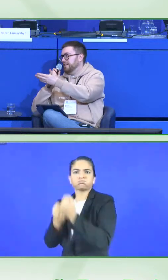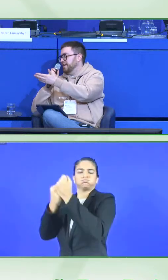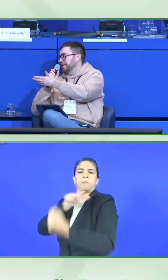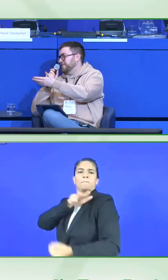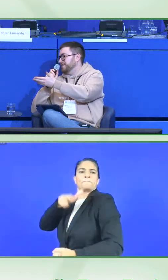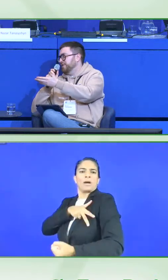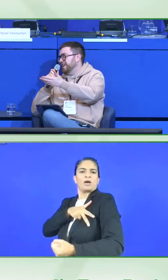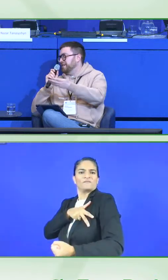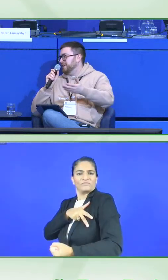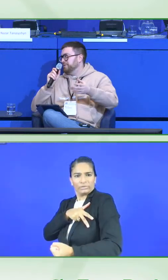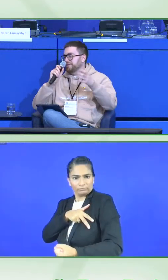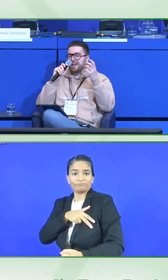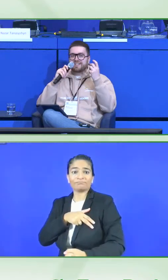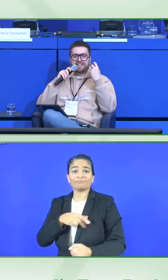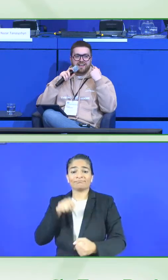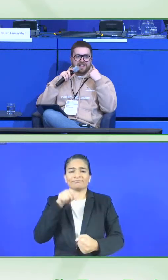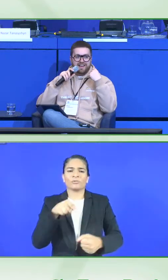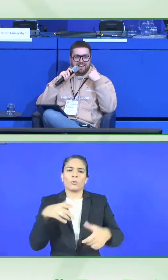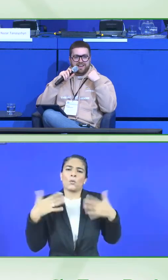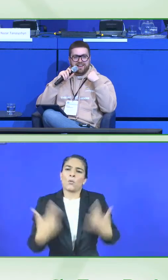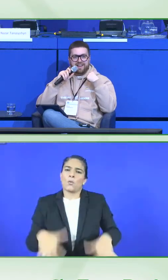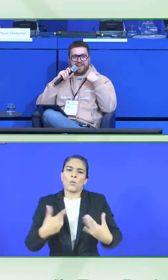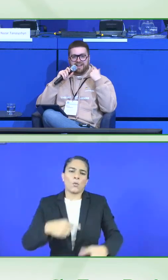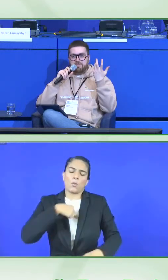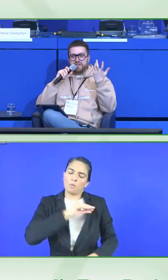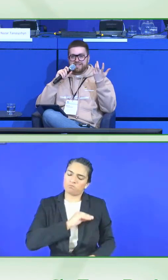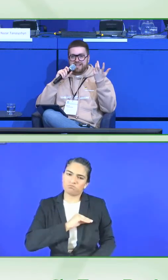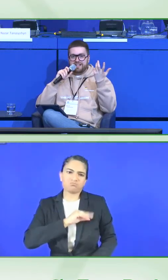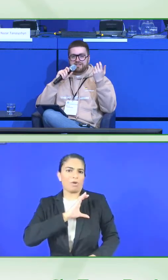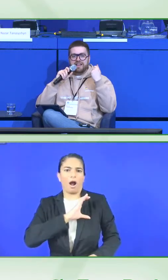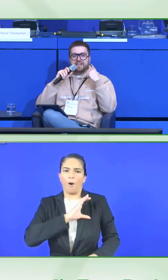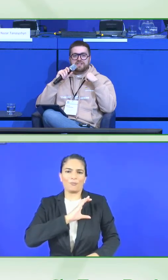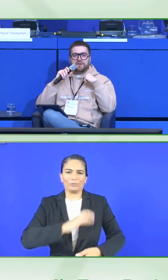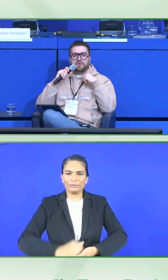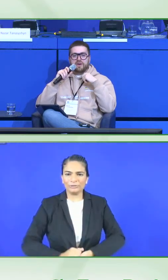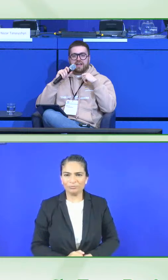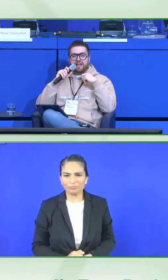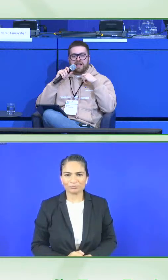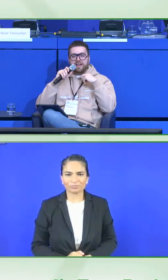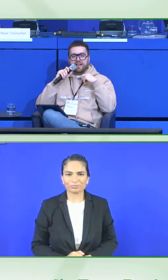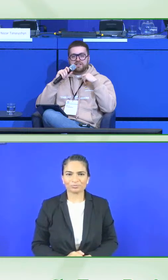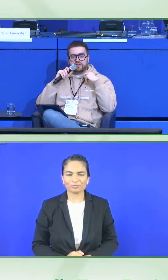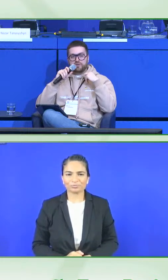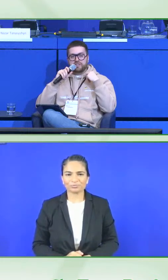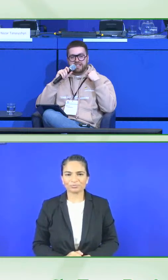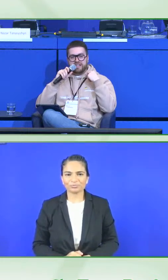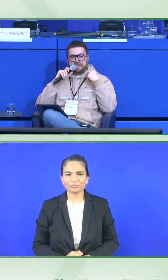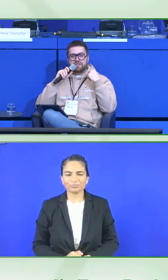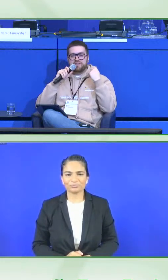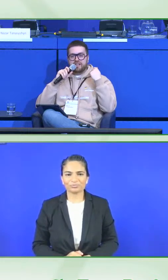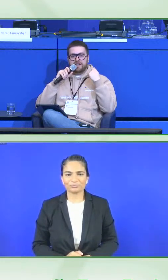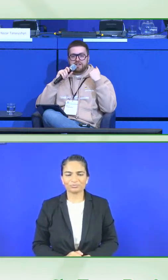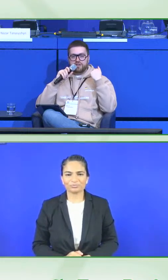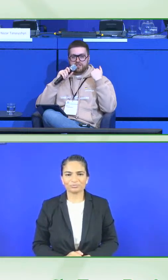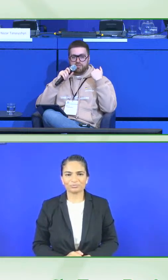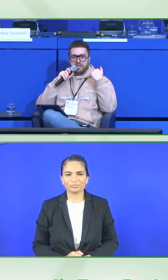offices. Every worker of this office can access through browser-based interface to that system. However, it sounds very easy.